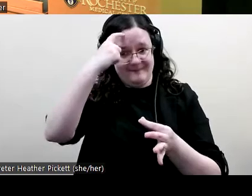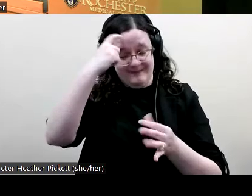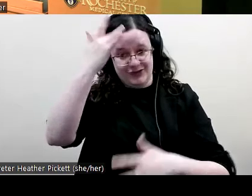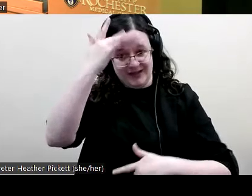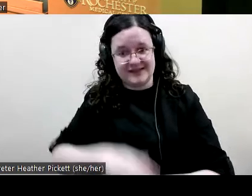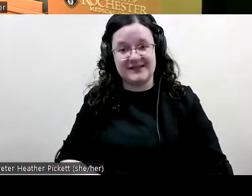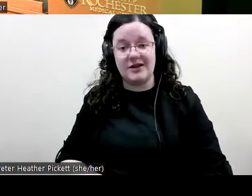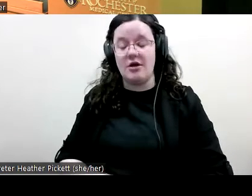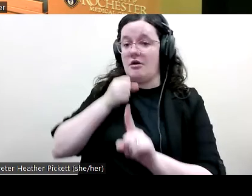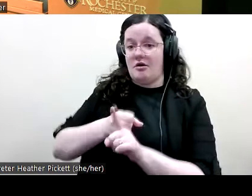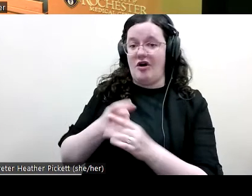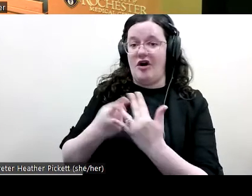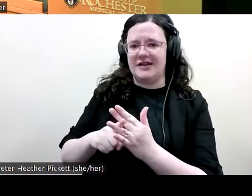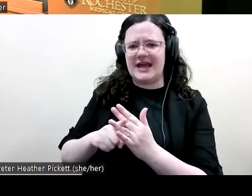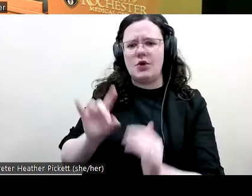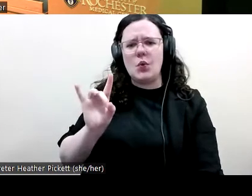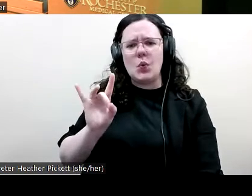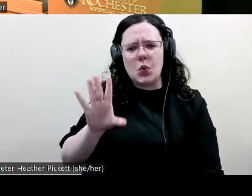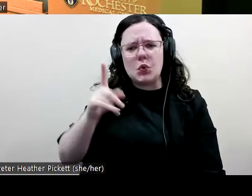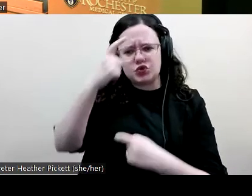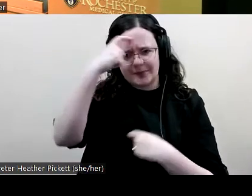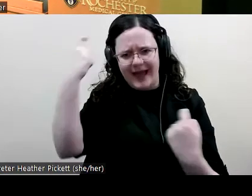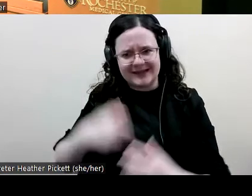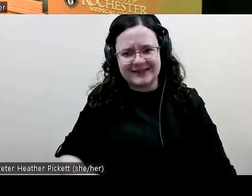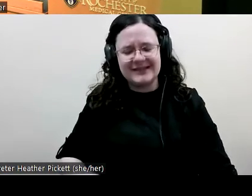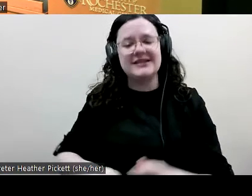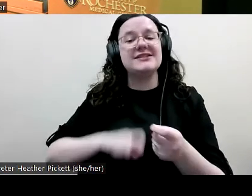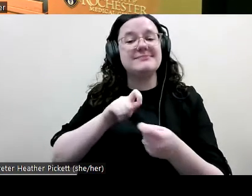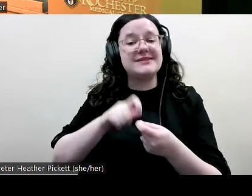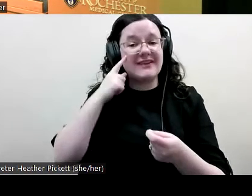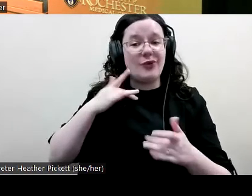and schizophrenia it's not something you'd necessarily ever dealt with before and so we